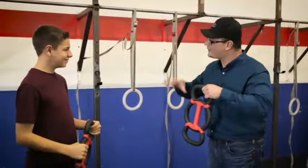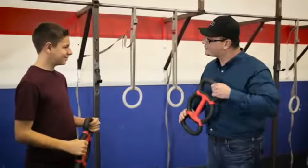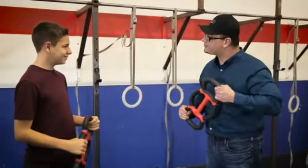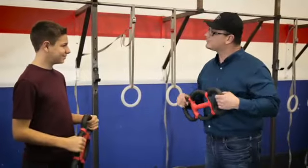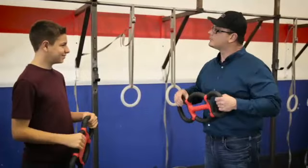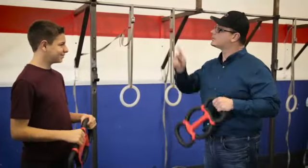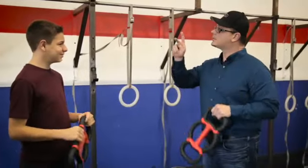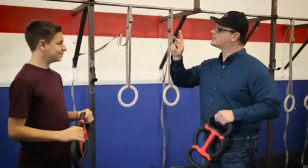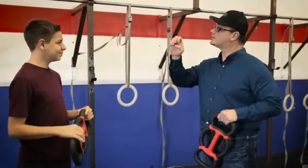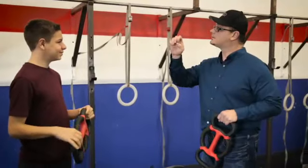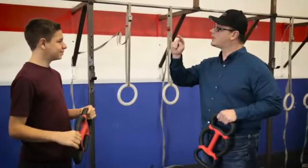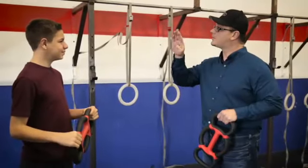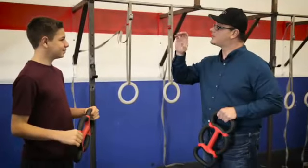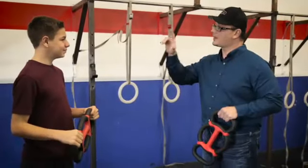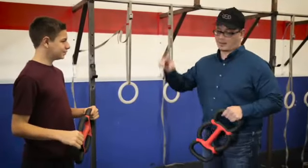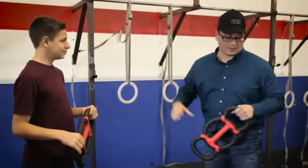A kettlebell...